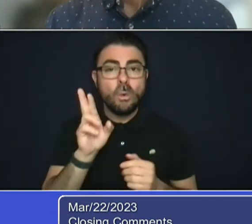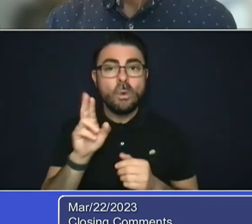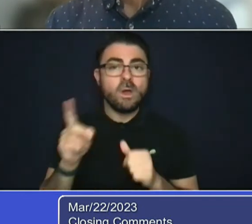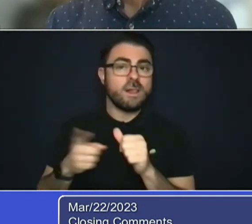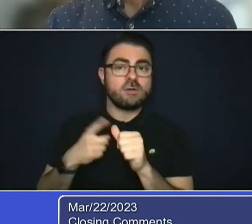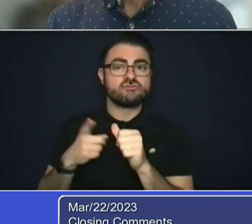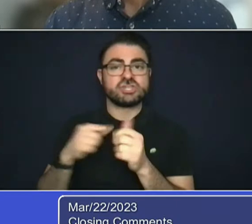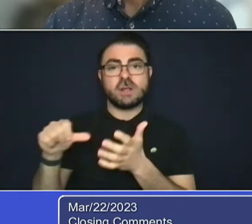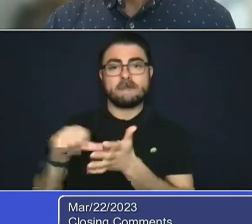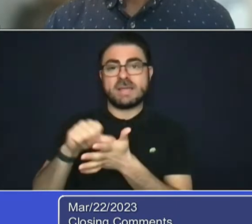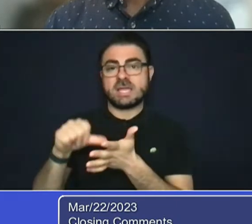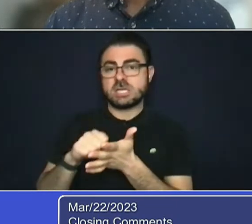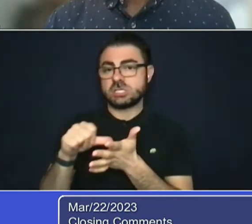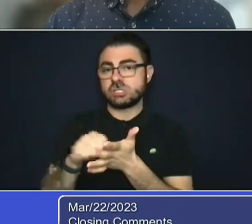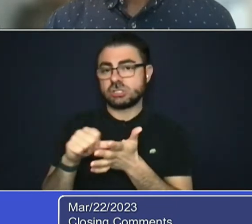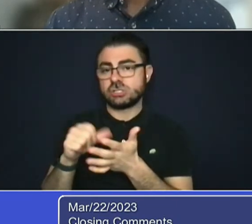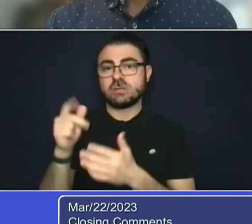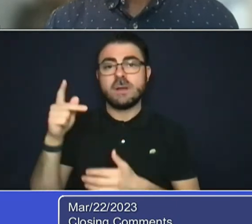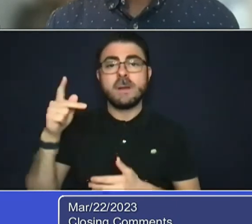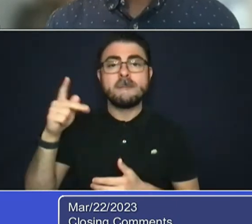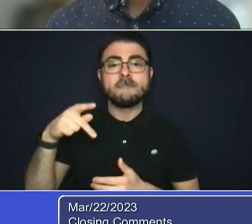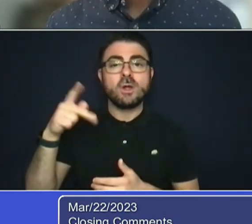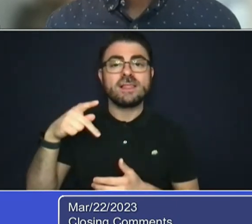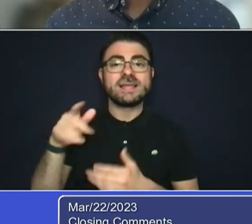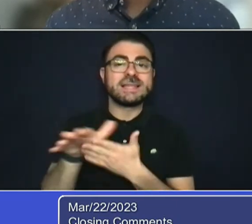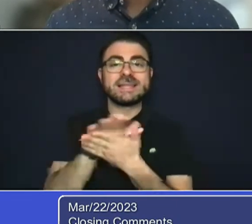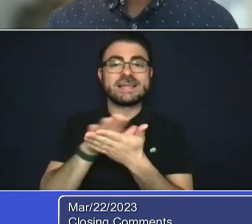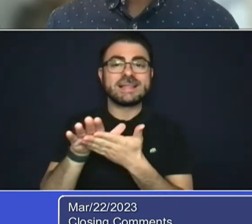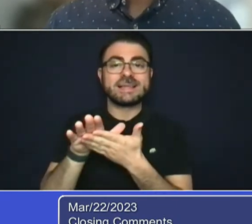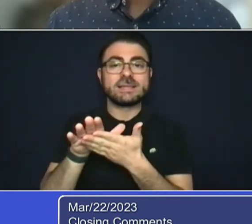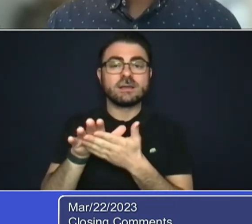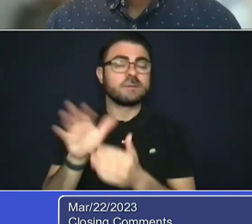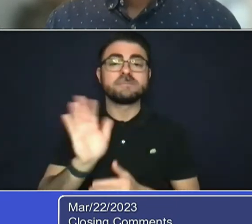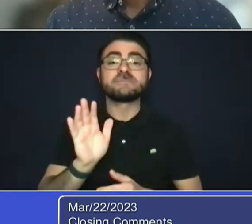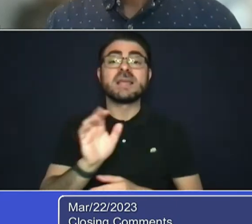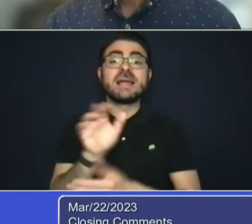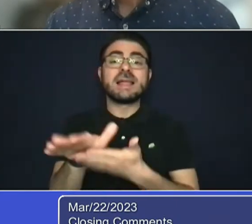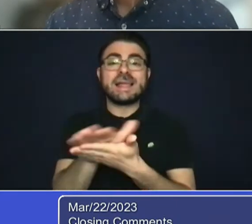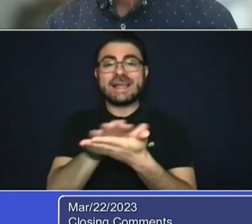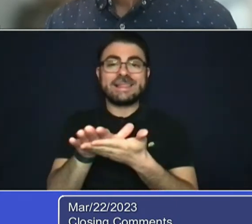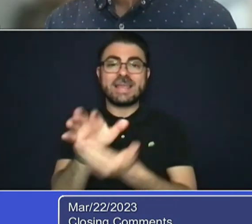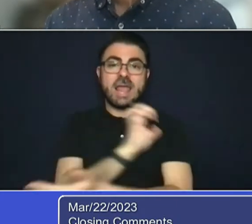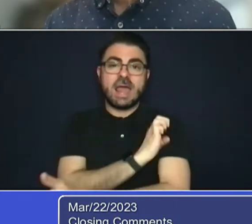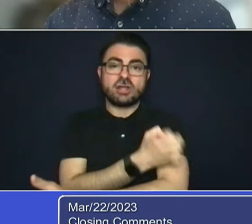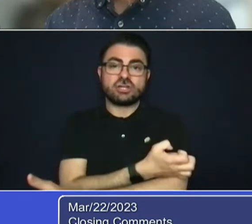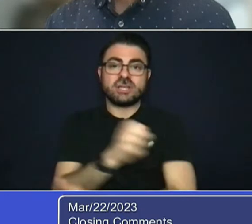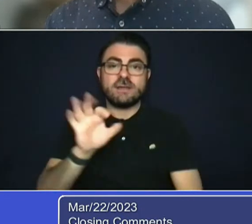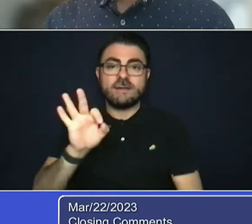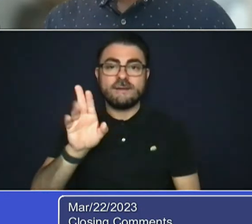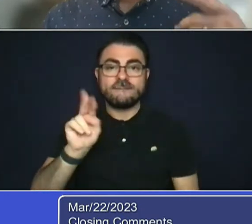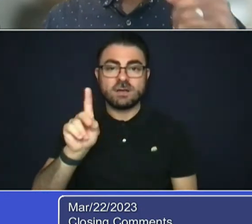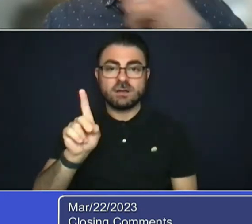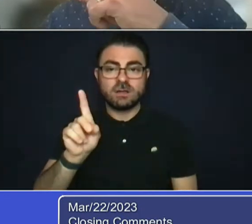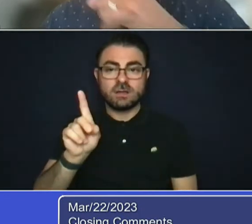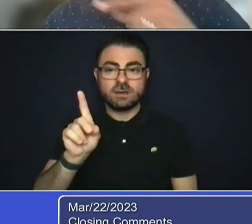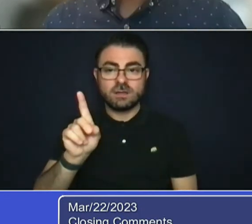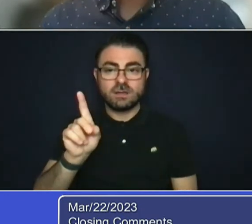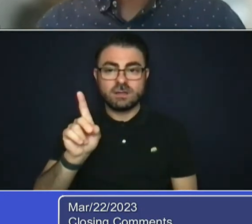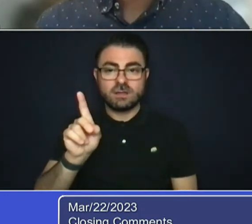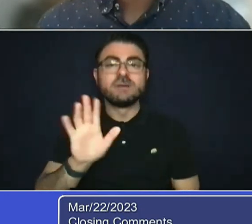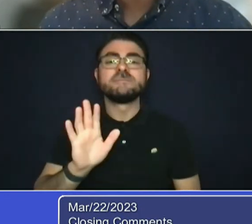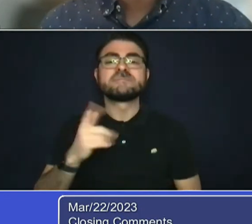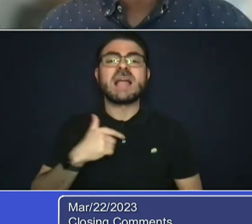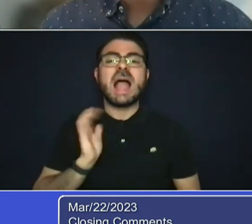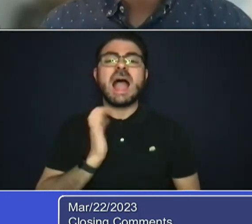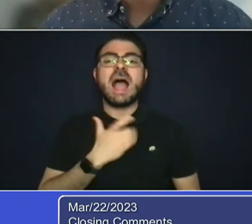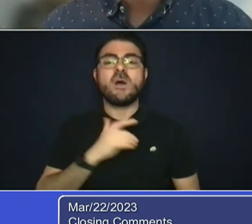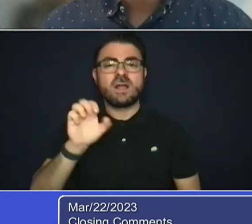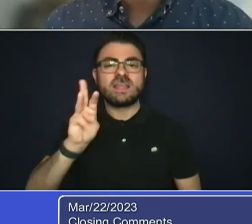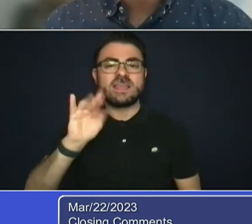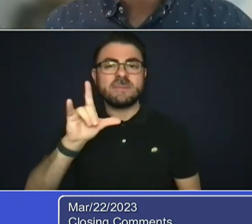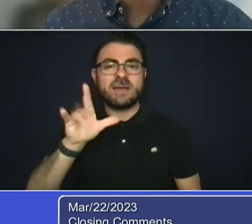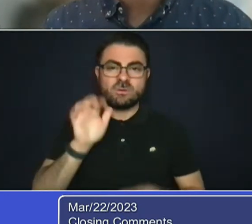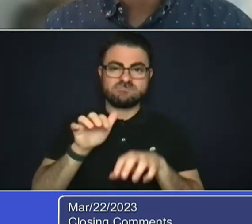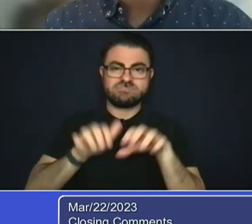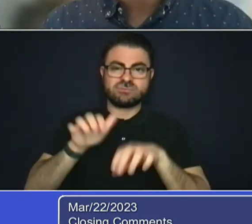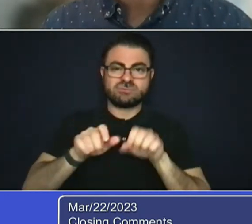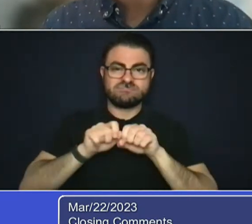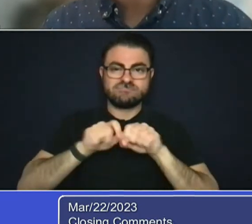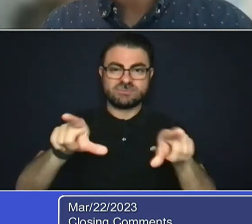DRAFT, YOU CAN ALSO GO BACK TO